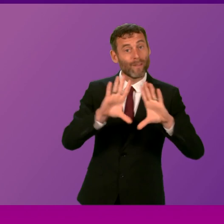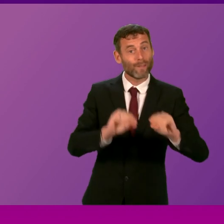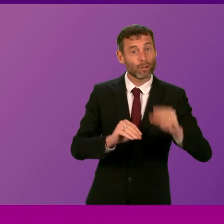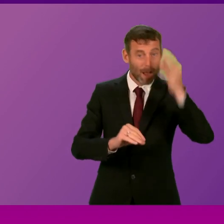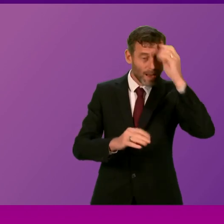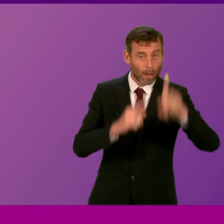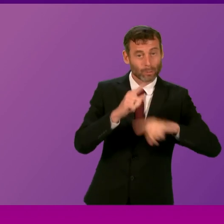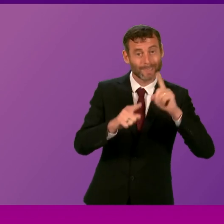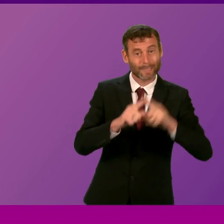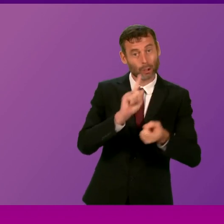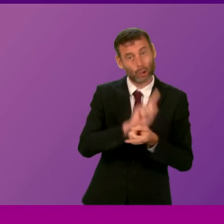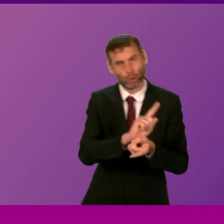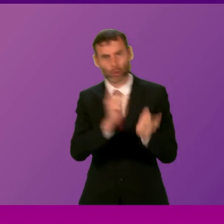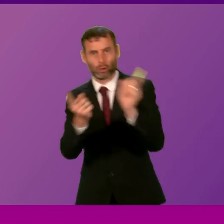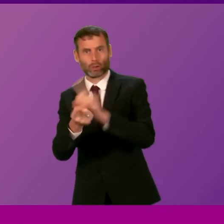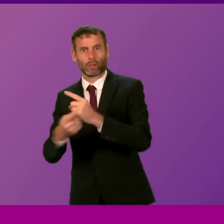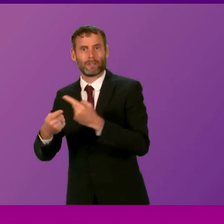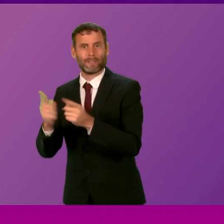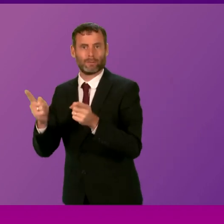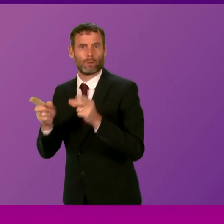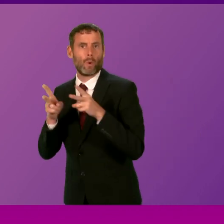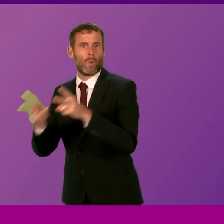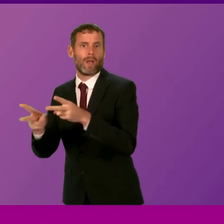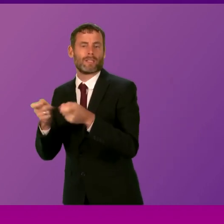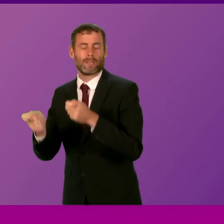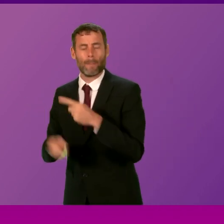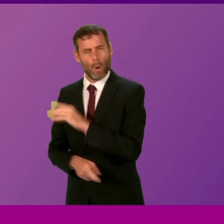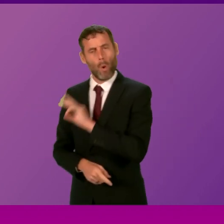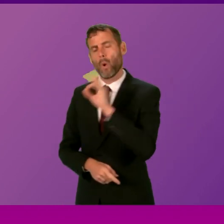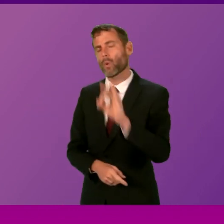Here is one question that the consultation is asking: why is it that someone living in